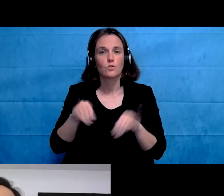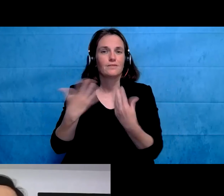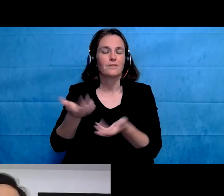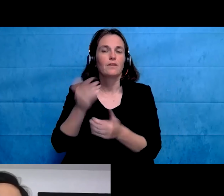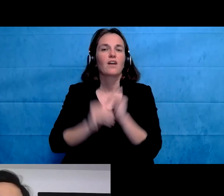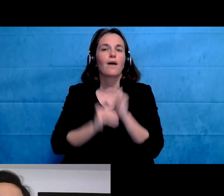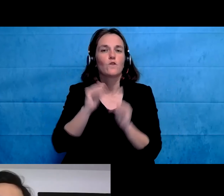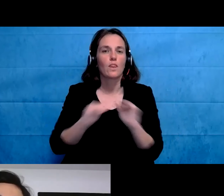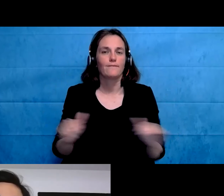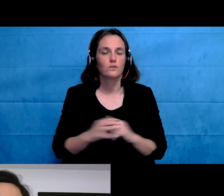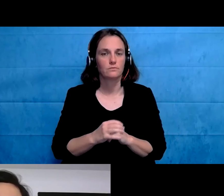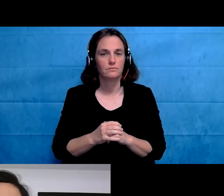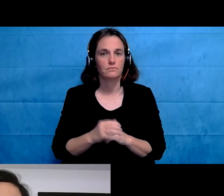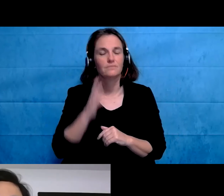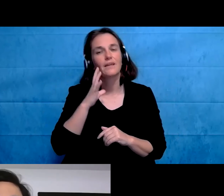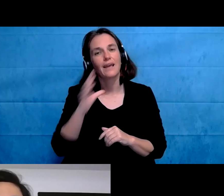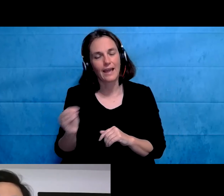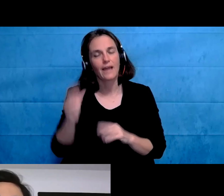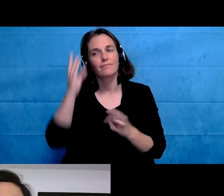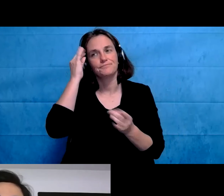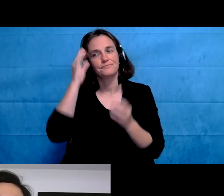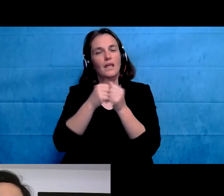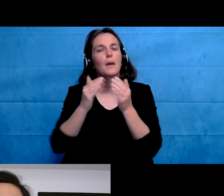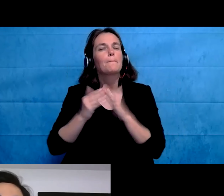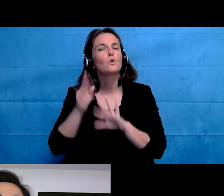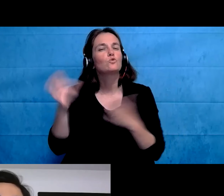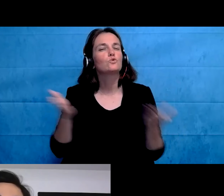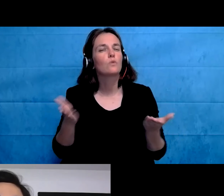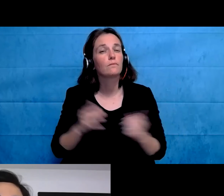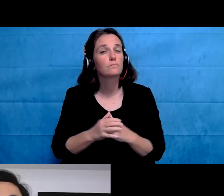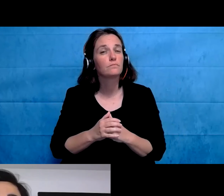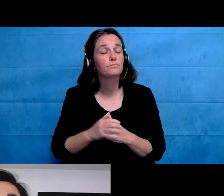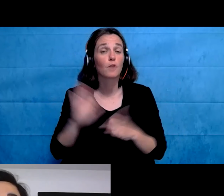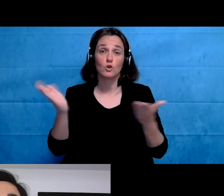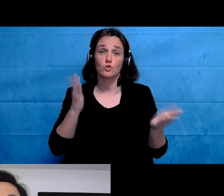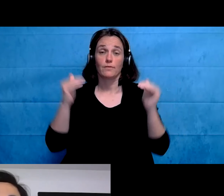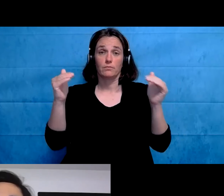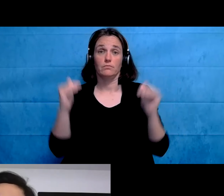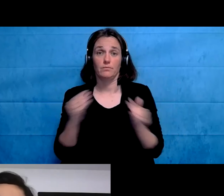about the communities that you serve. So if you're serving lower income areas